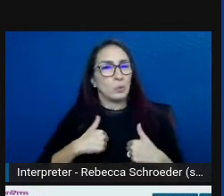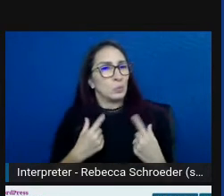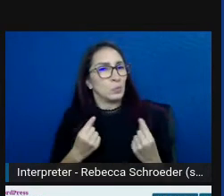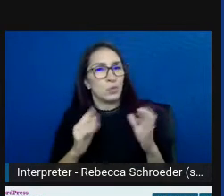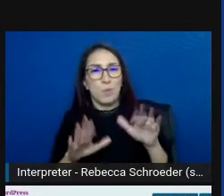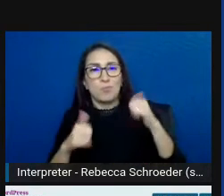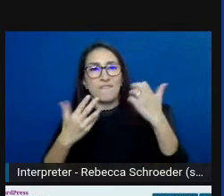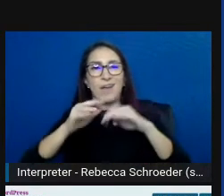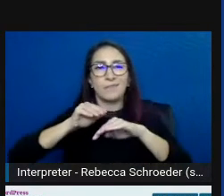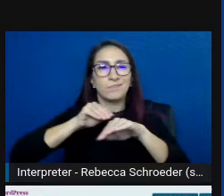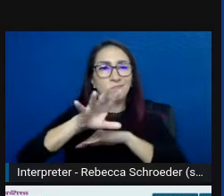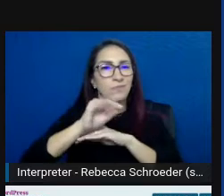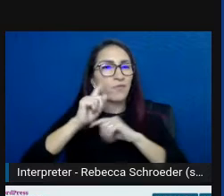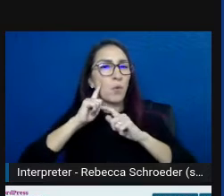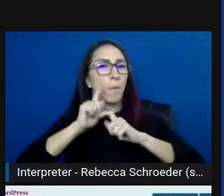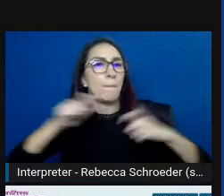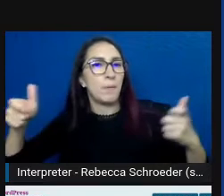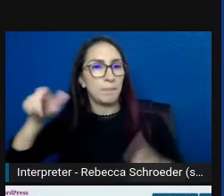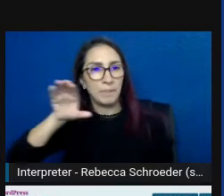They aim to improve their product accessibility.